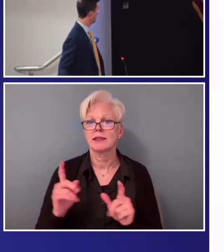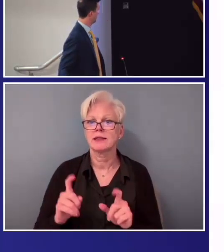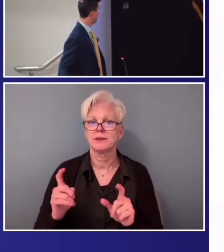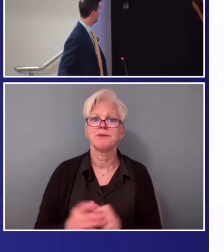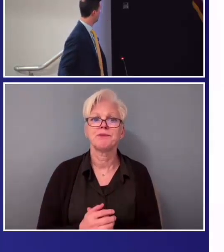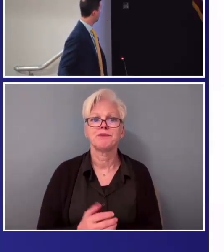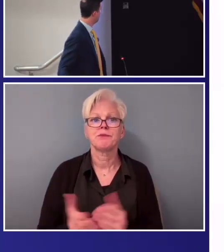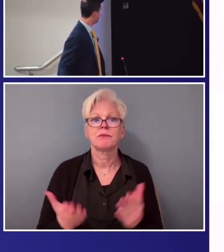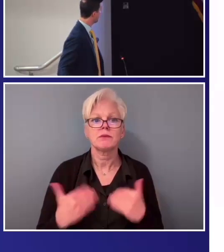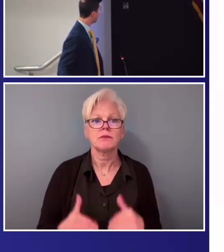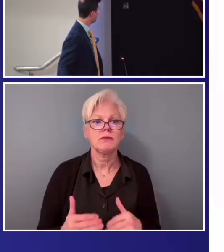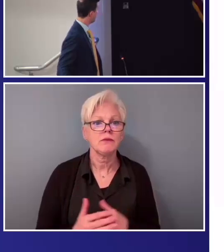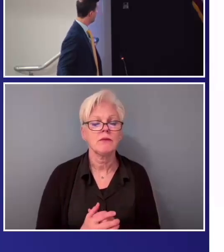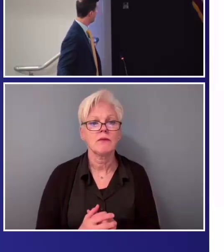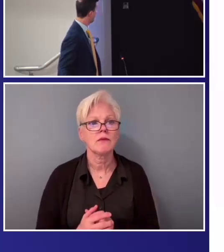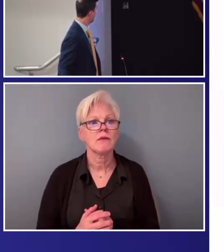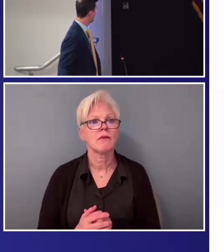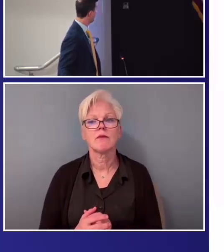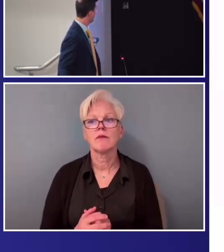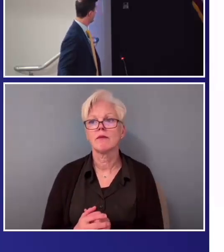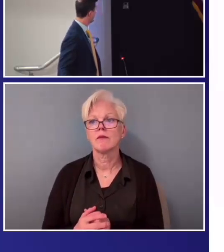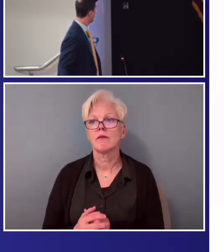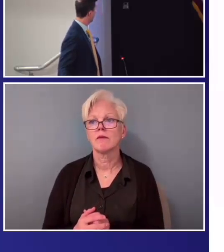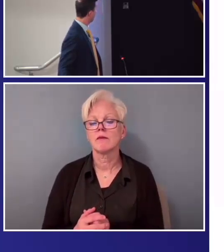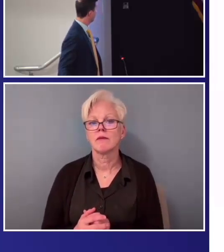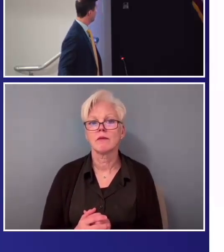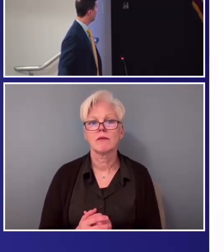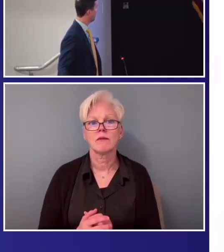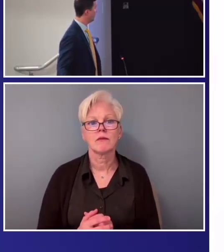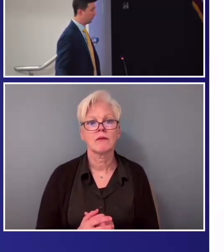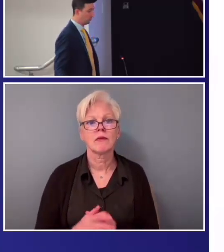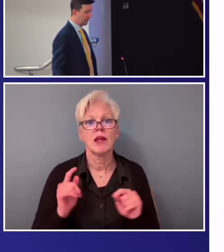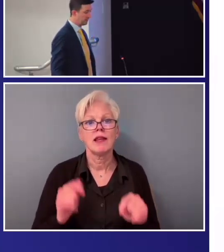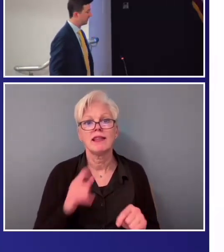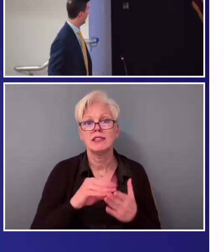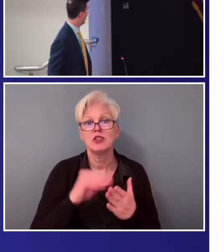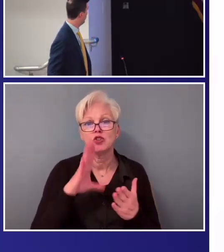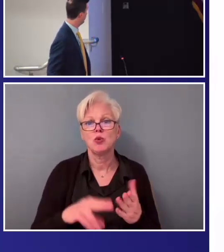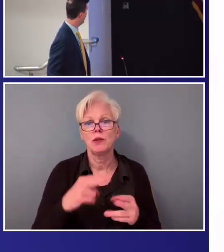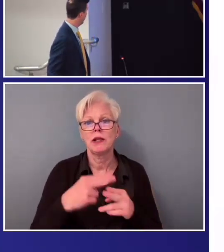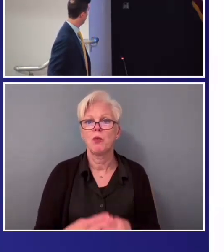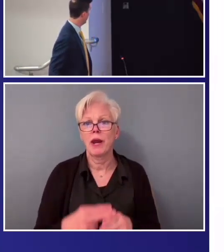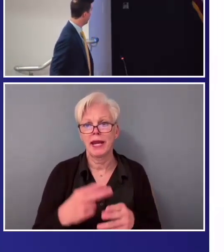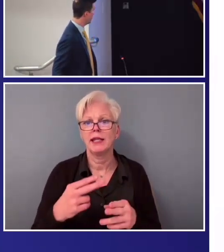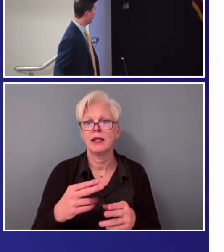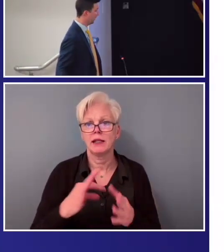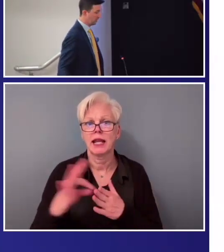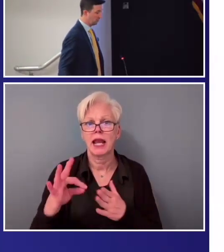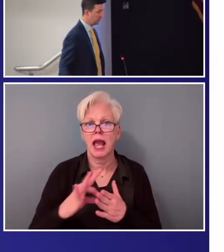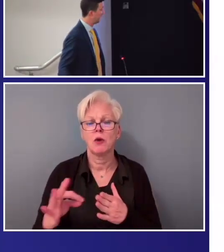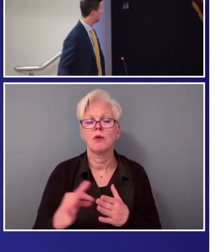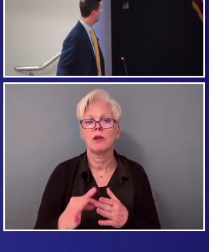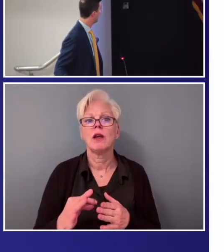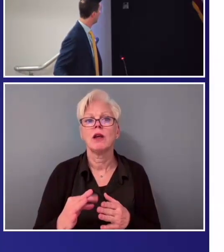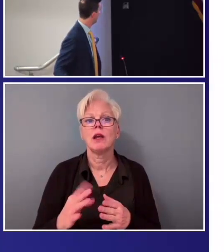Next slide, please. This is the student-weighted count. And when you weight by students,